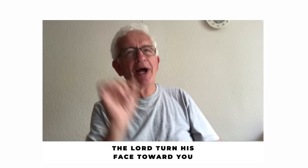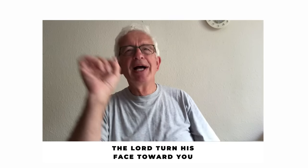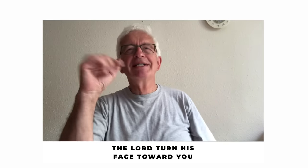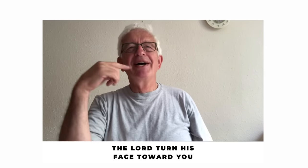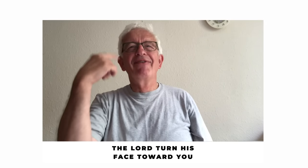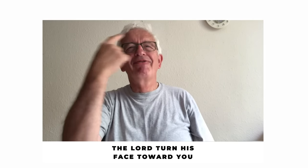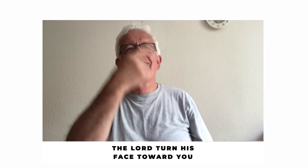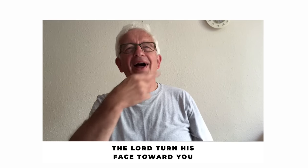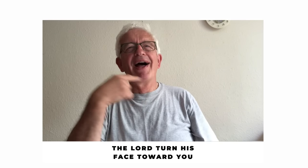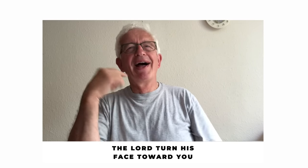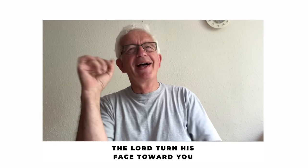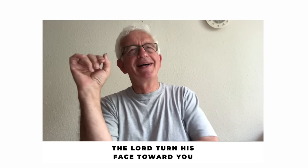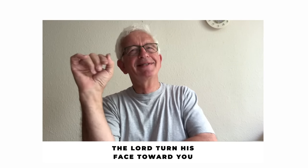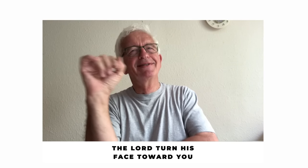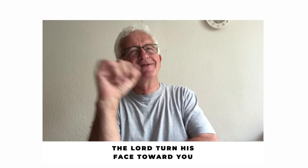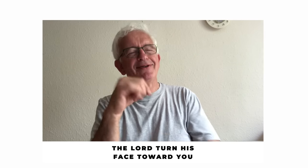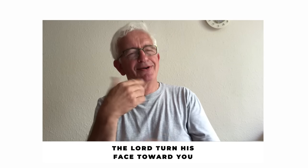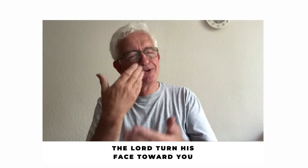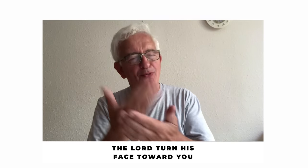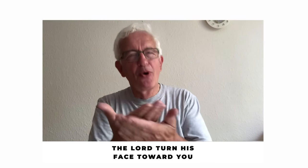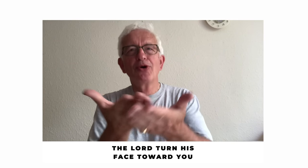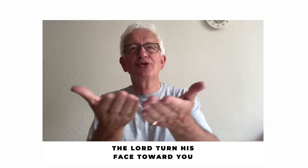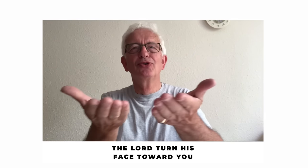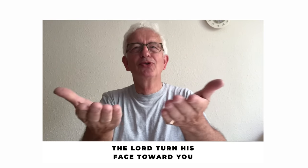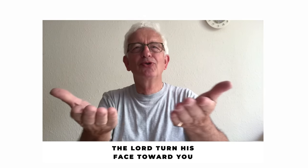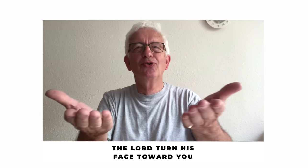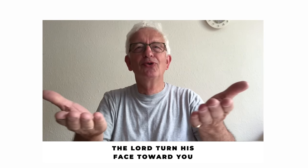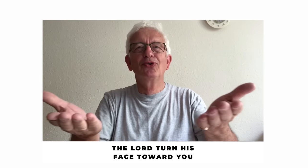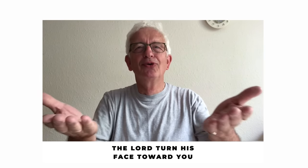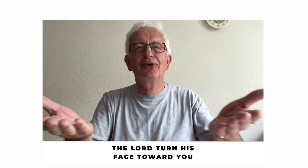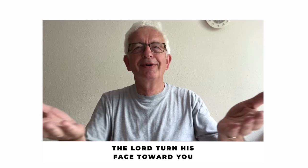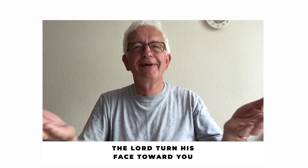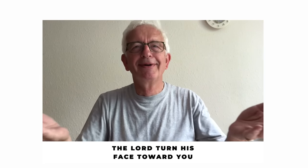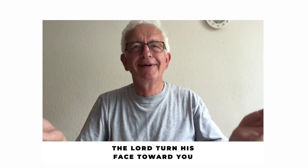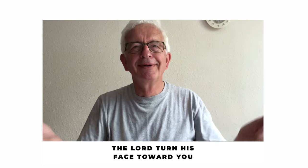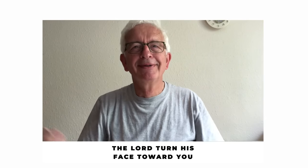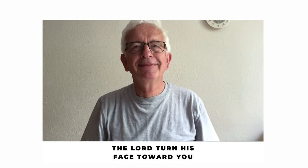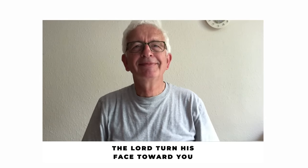The Lord turn his face toward you